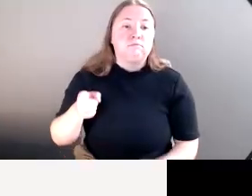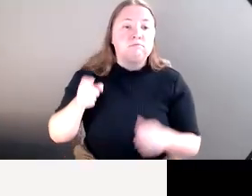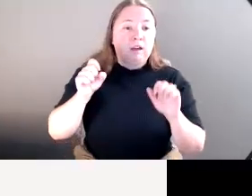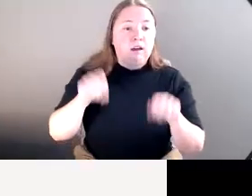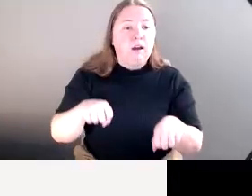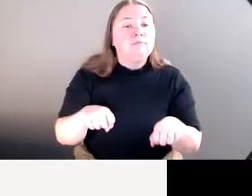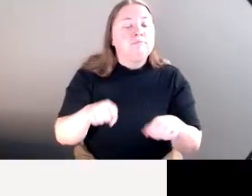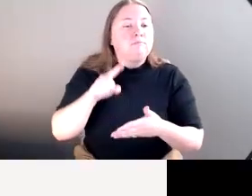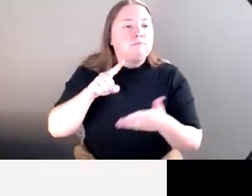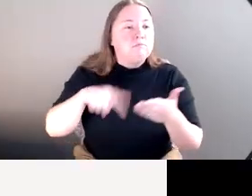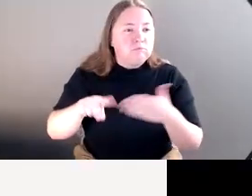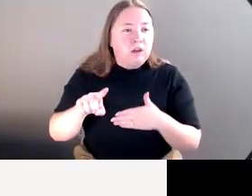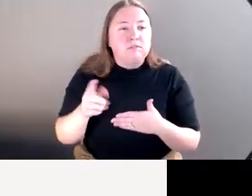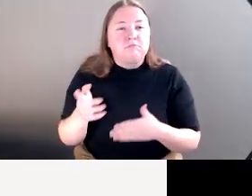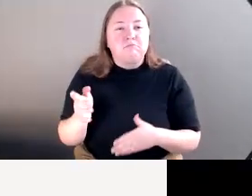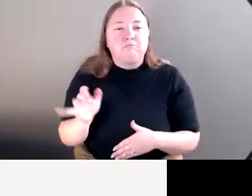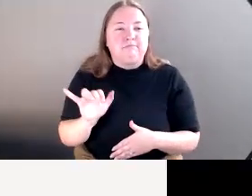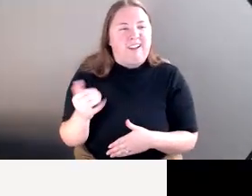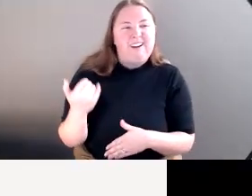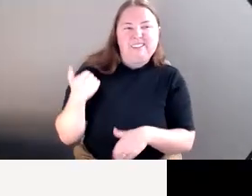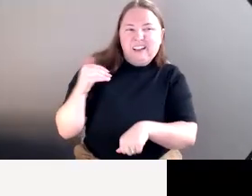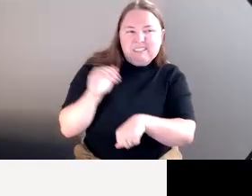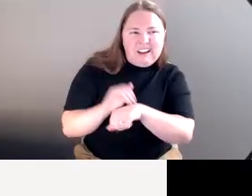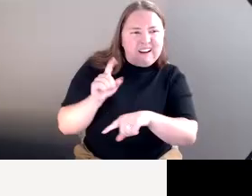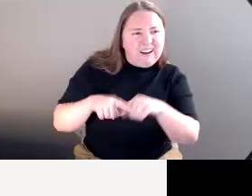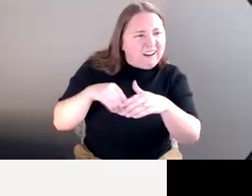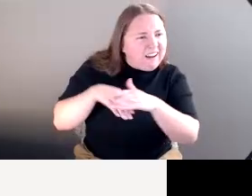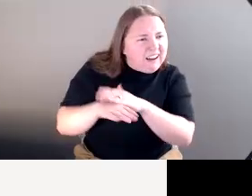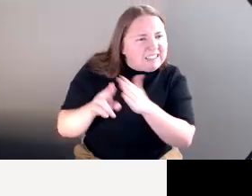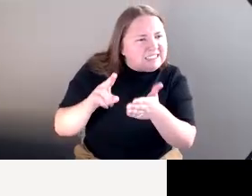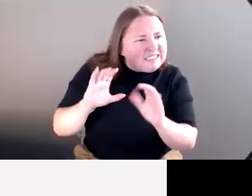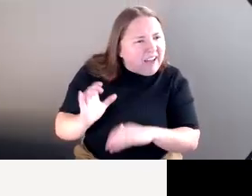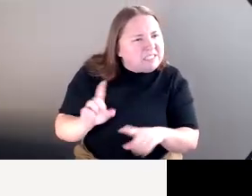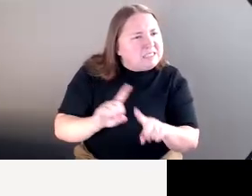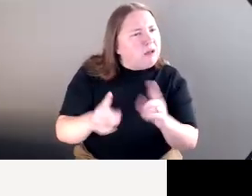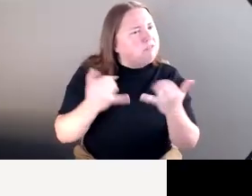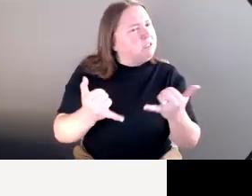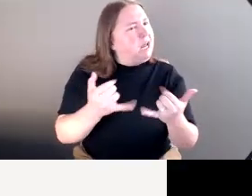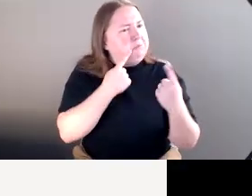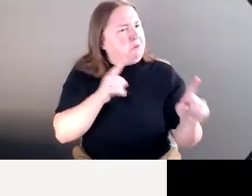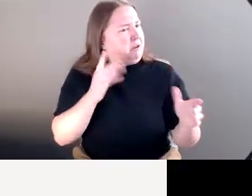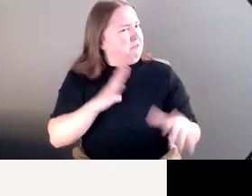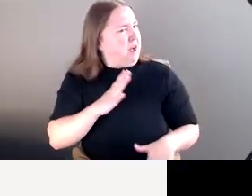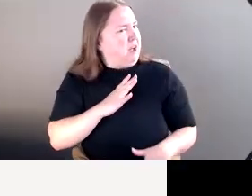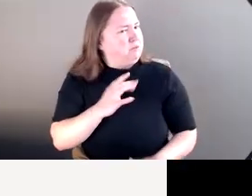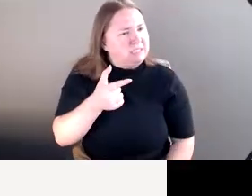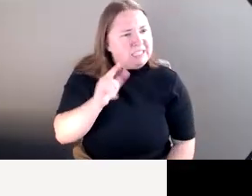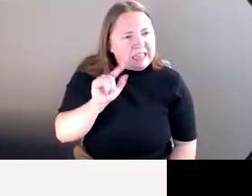You know, last night I couldn't get into Canvas, but today it's working fine. Was there a glitch? Was there a bug or something?